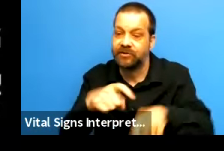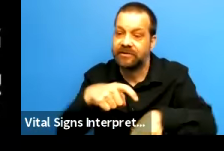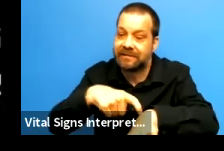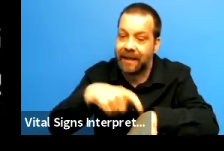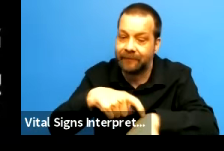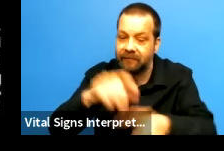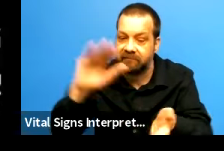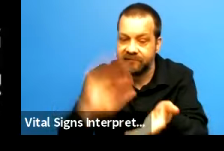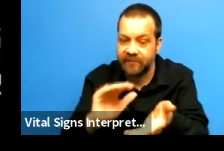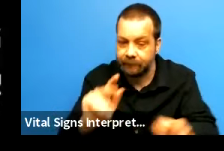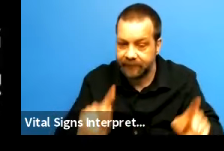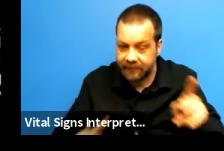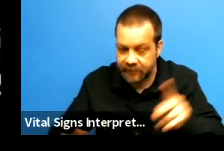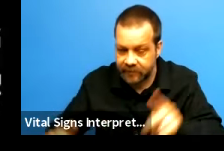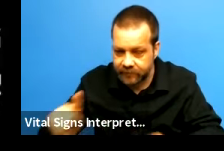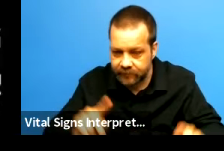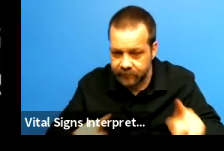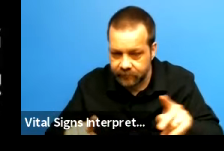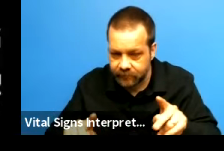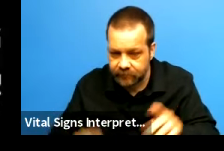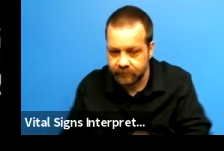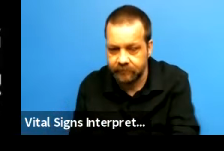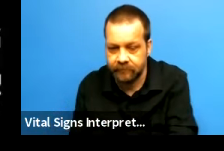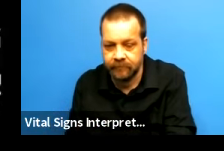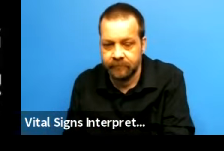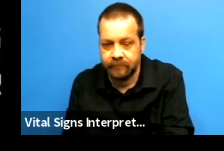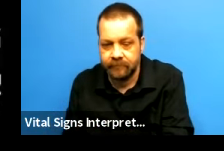Early in the morning has been some of the best times.